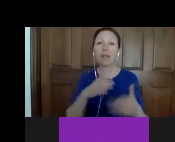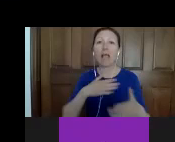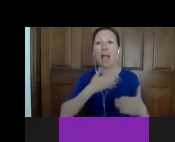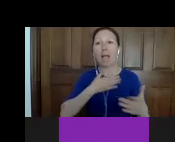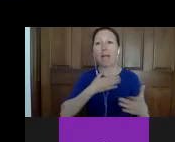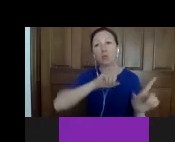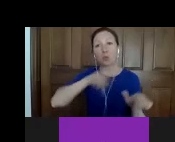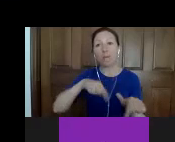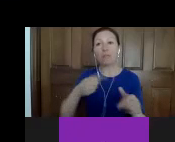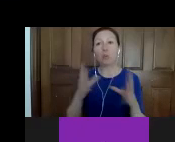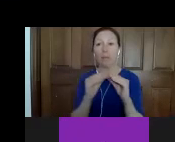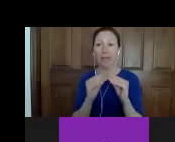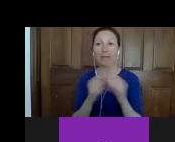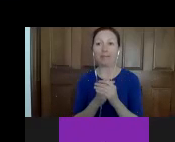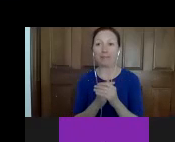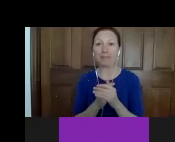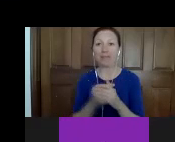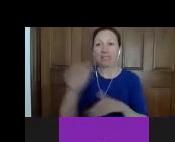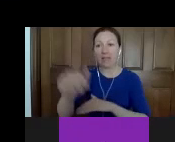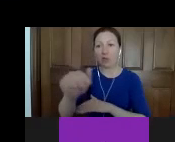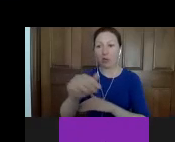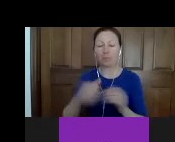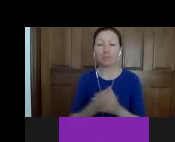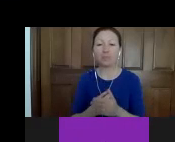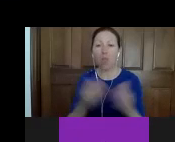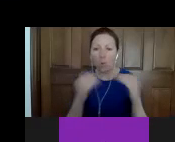came in on the Q & A. Use the wheelchair, do you need to disclose a disability and need